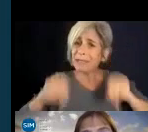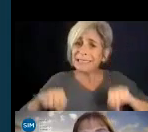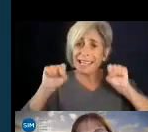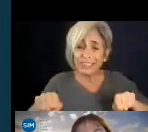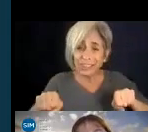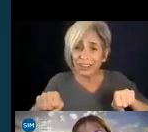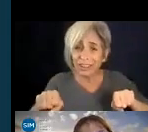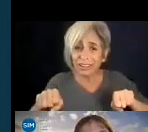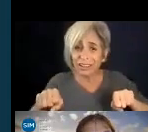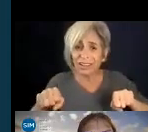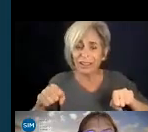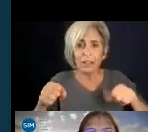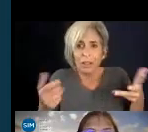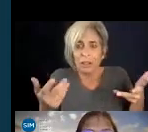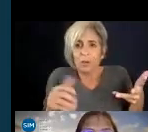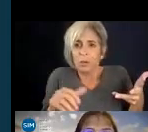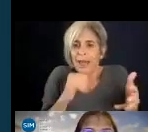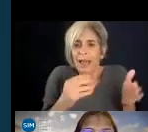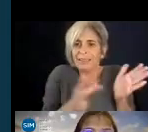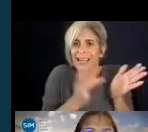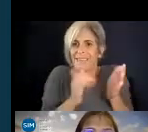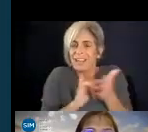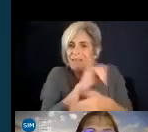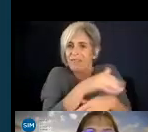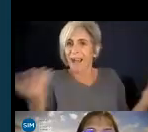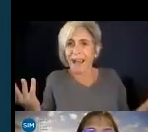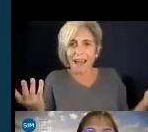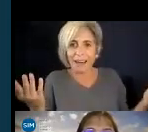that we're not taking advantage of.